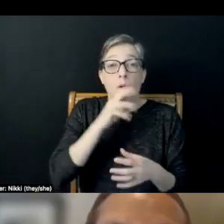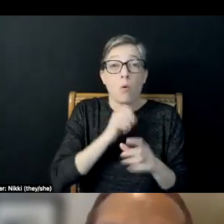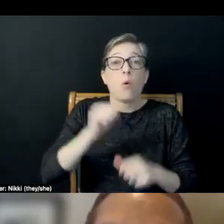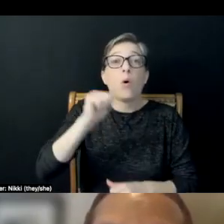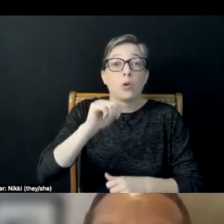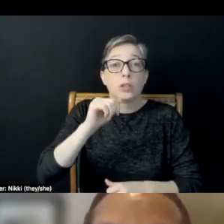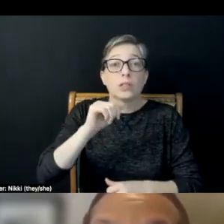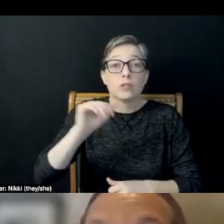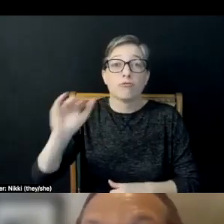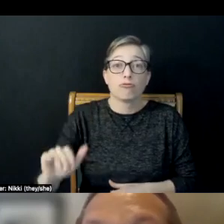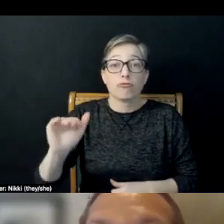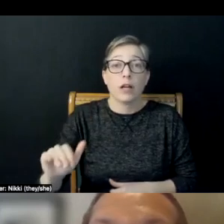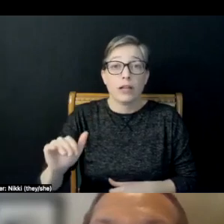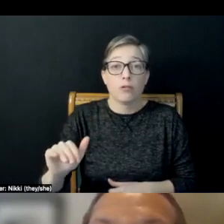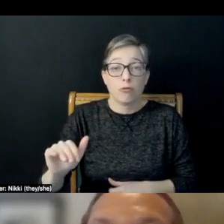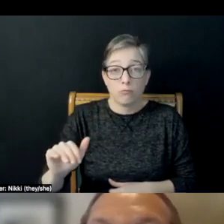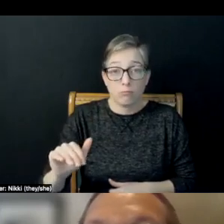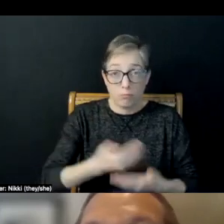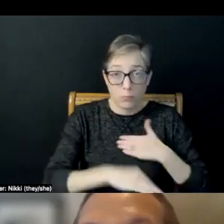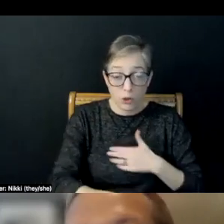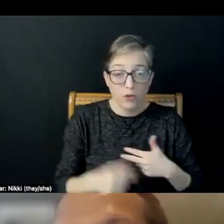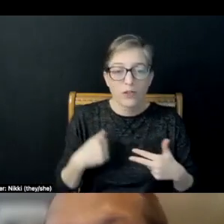my wife and I actually have three right now, there's a lovely image of us in